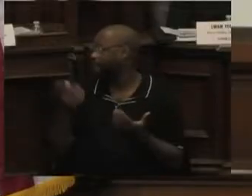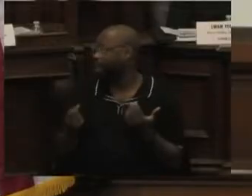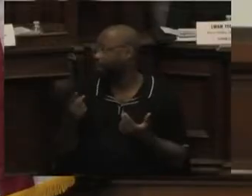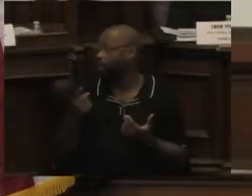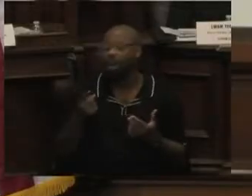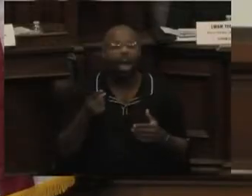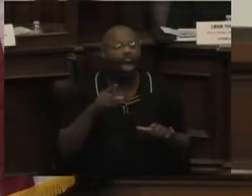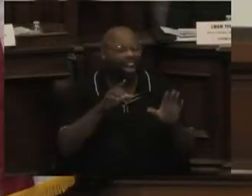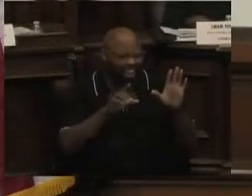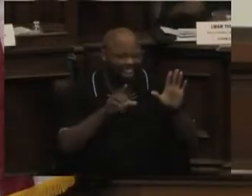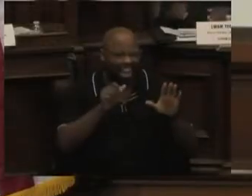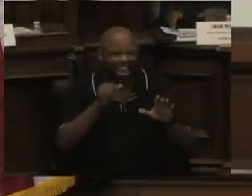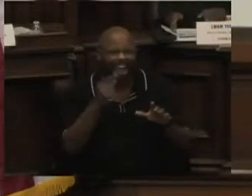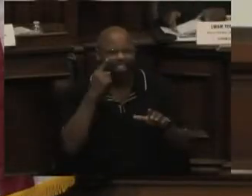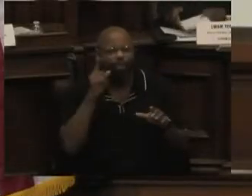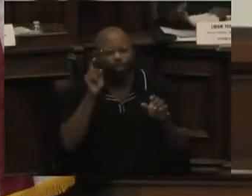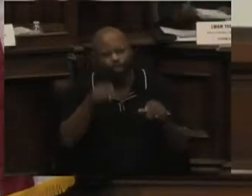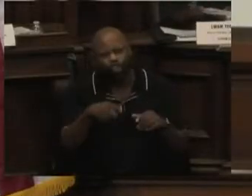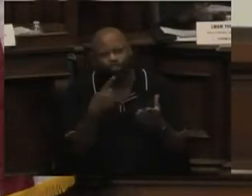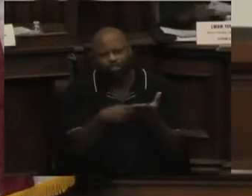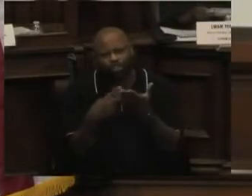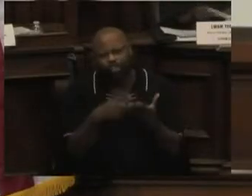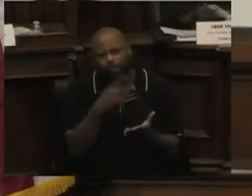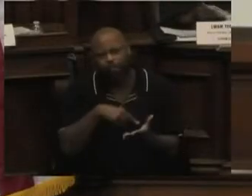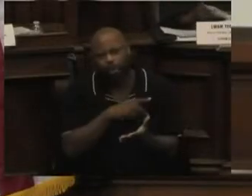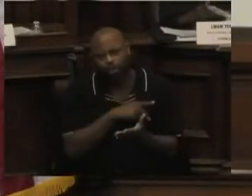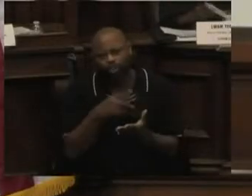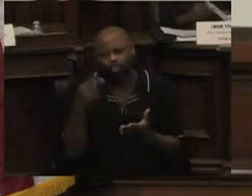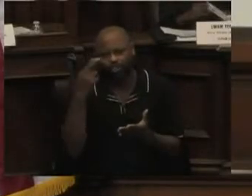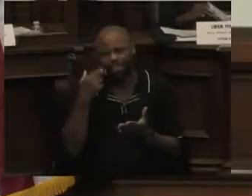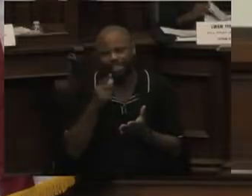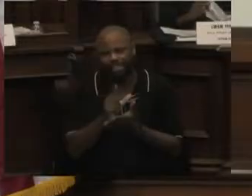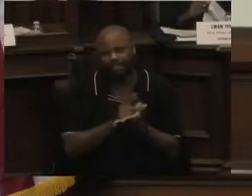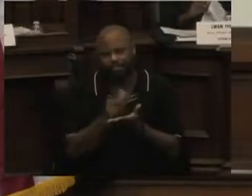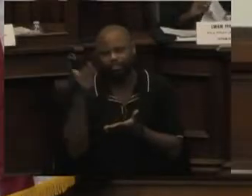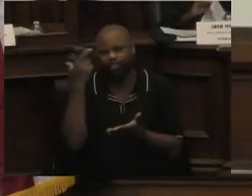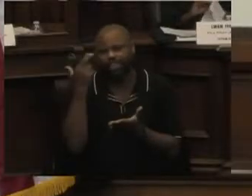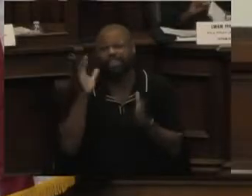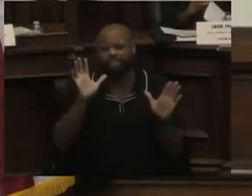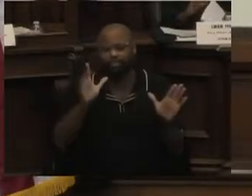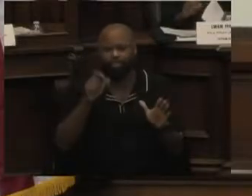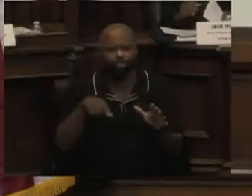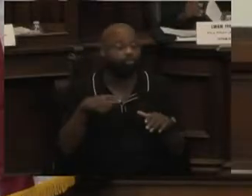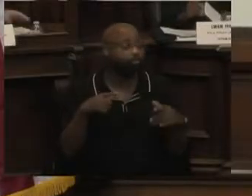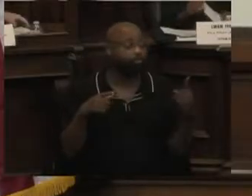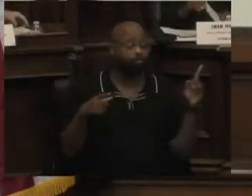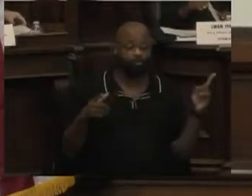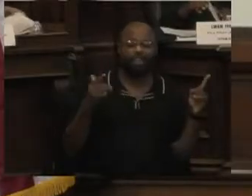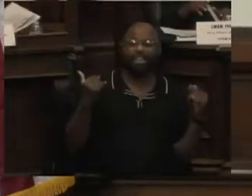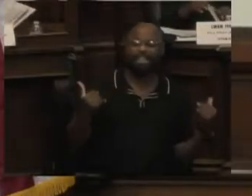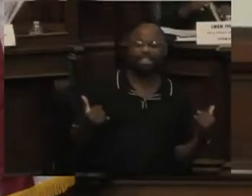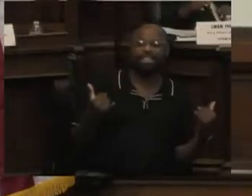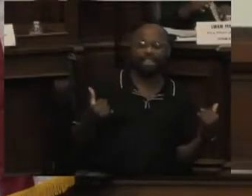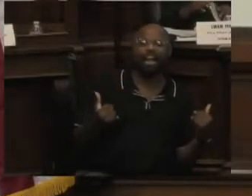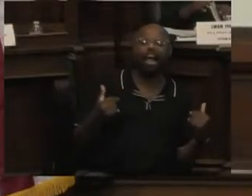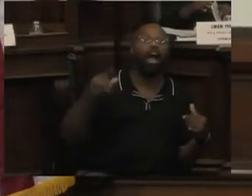we have no executive anyone? Yeah. I think we should do executive session to discuss